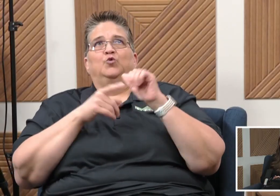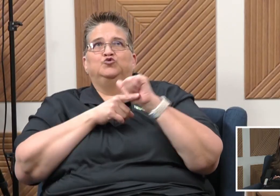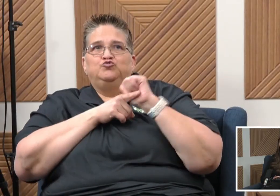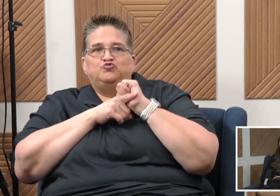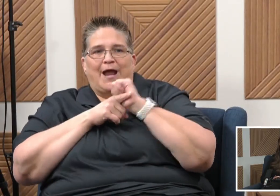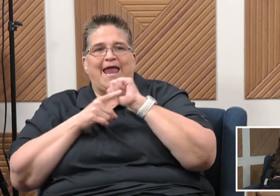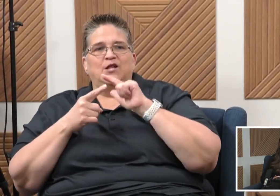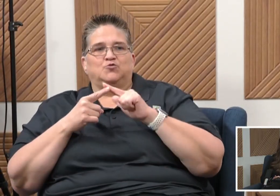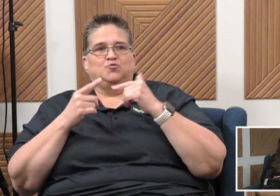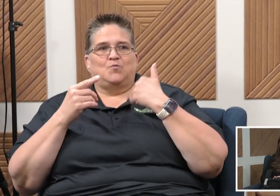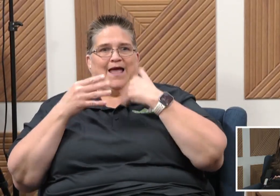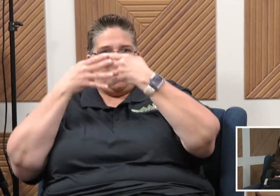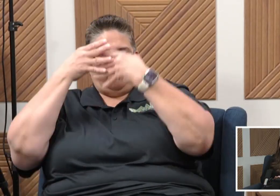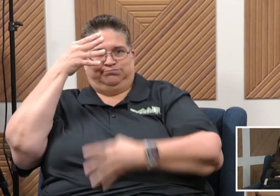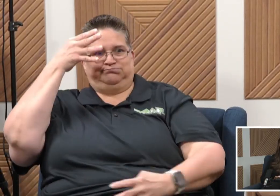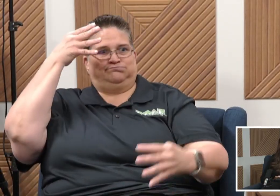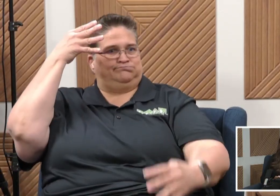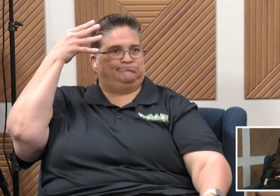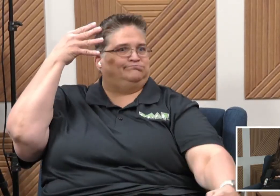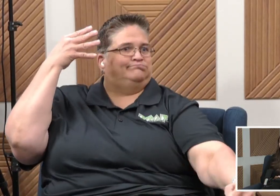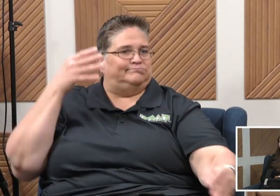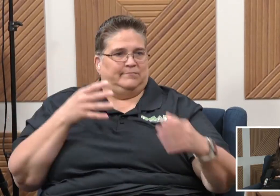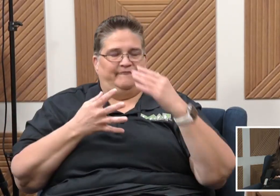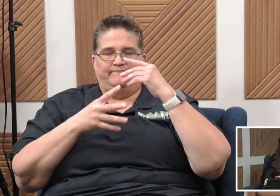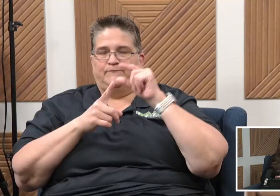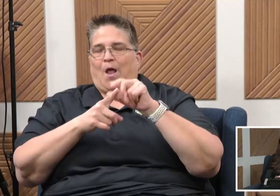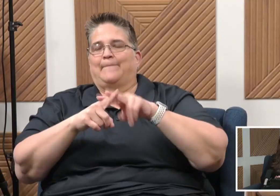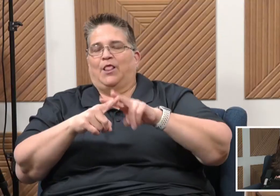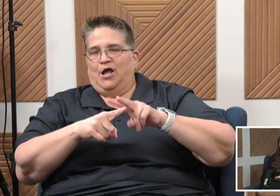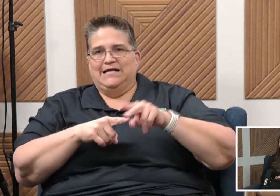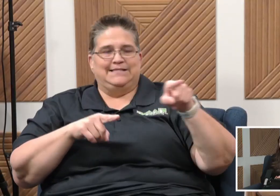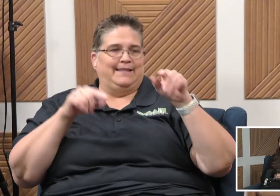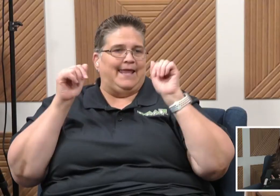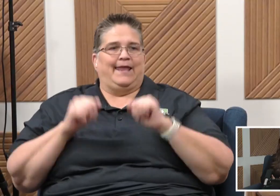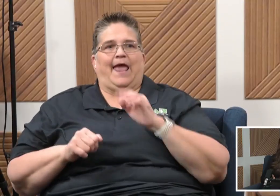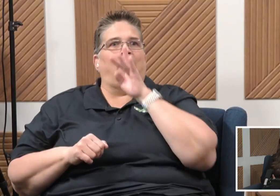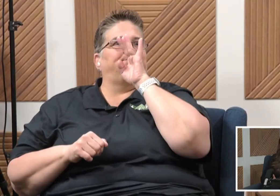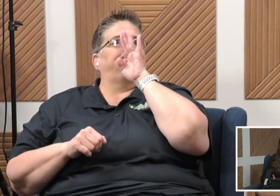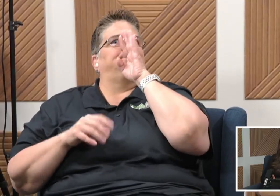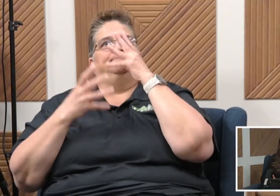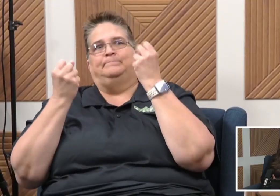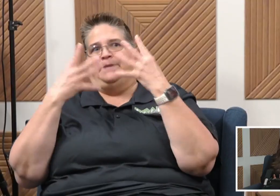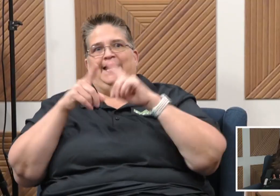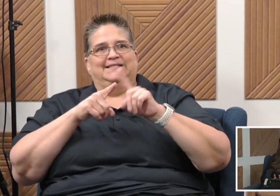Interpreters are trained to have a long, long list of vocabulary that they can choose from.